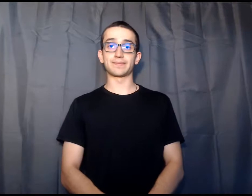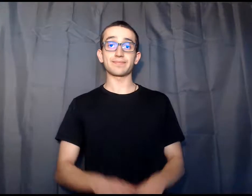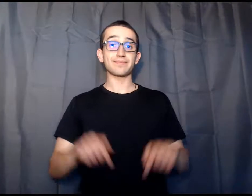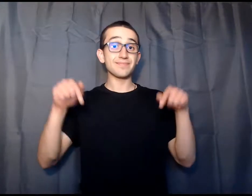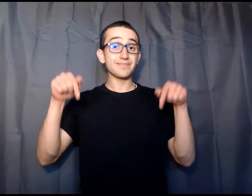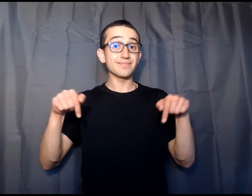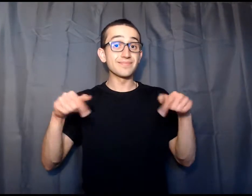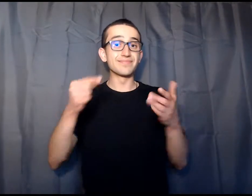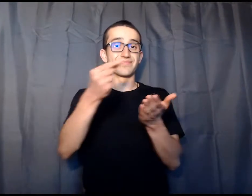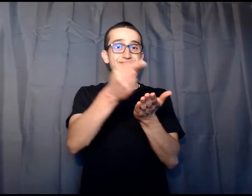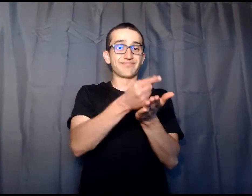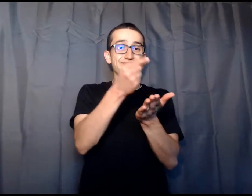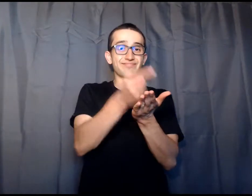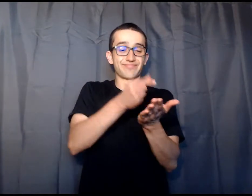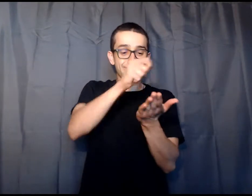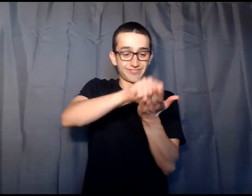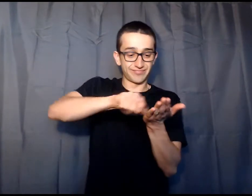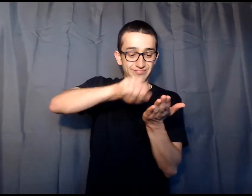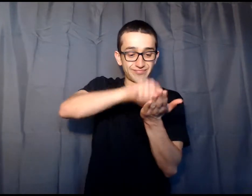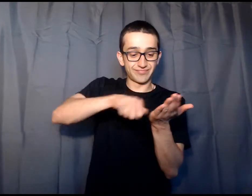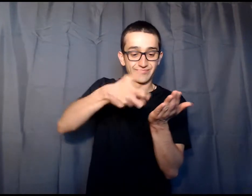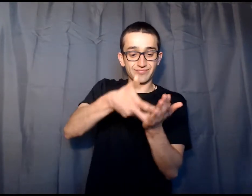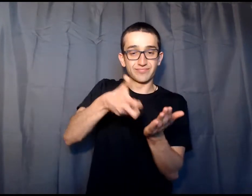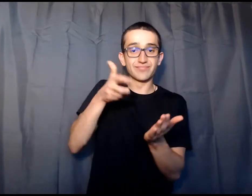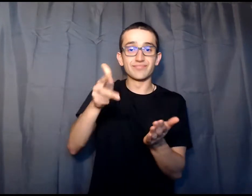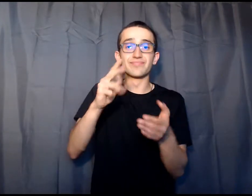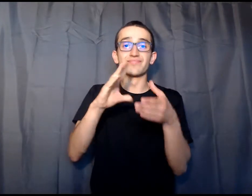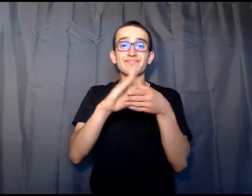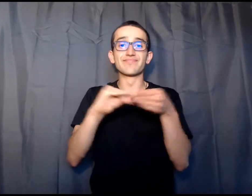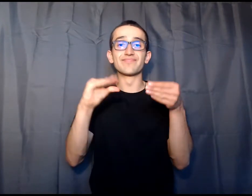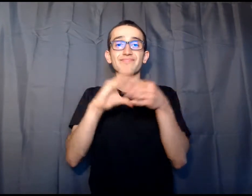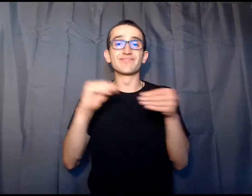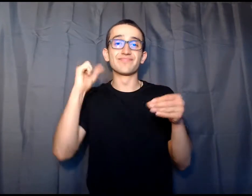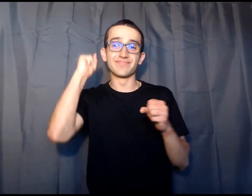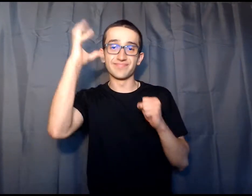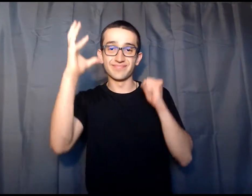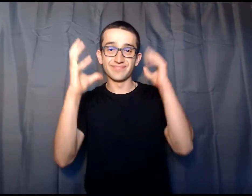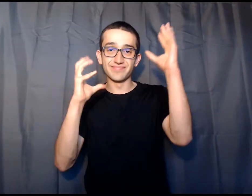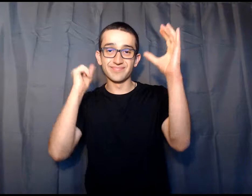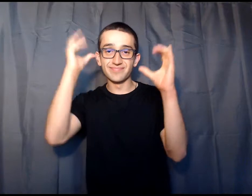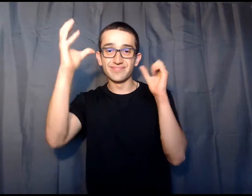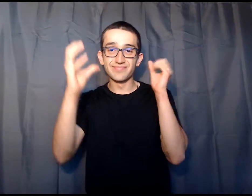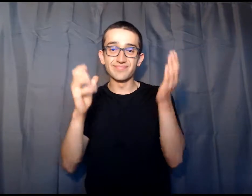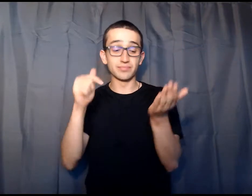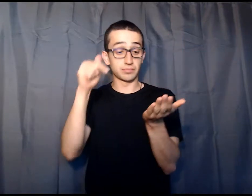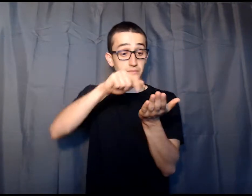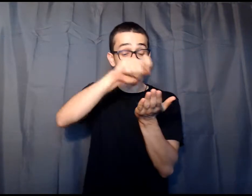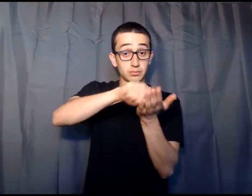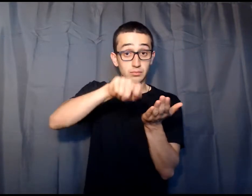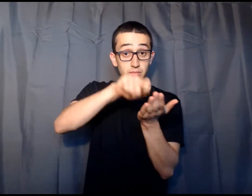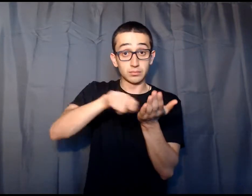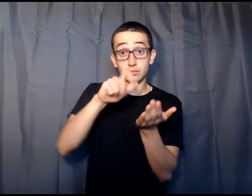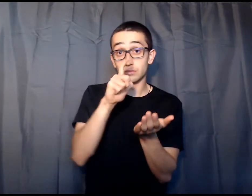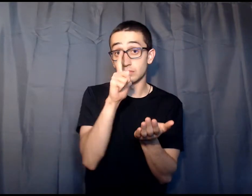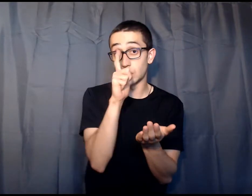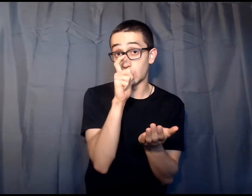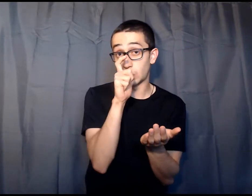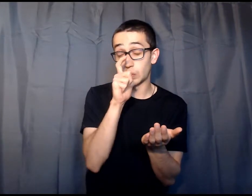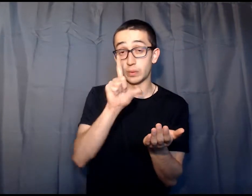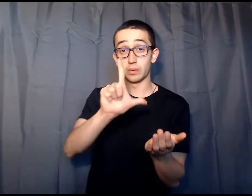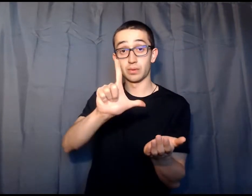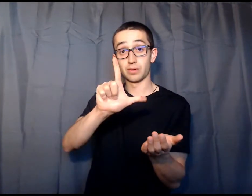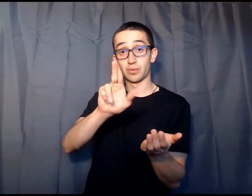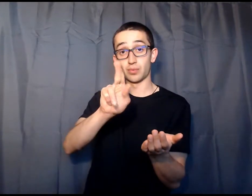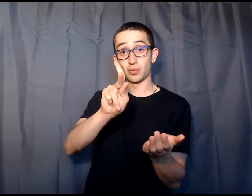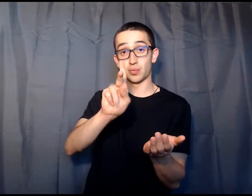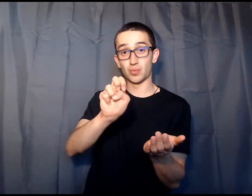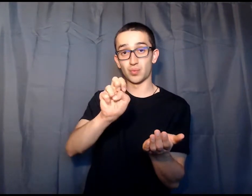A reading from the holy Gospel, according to Luke.